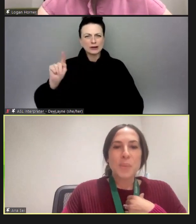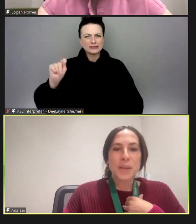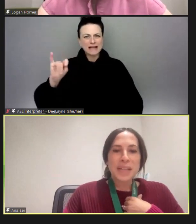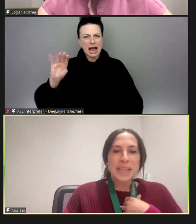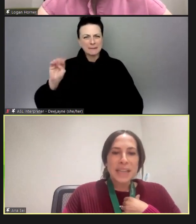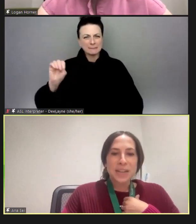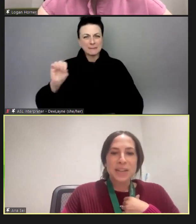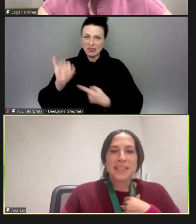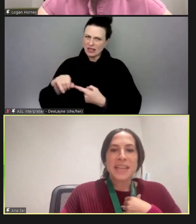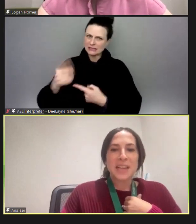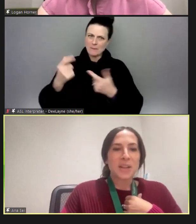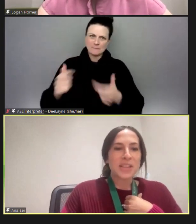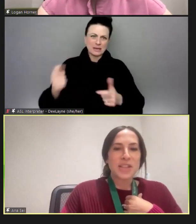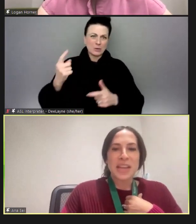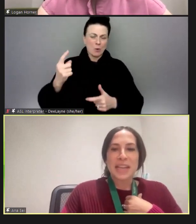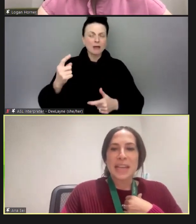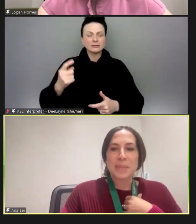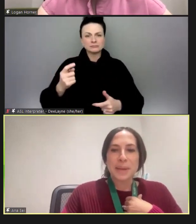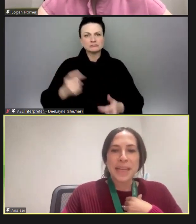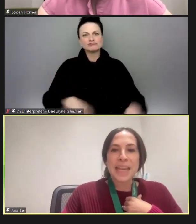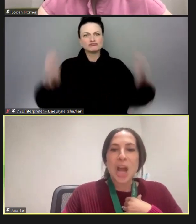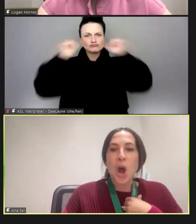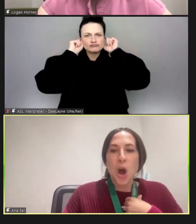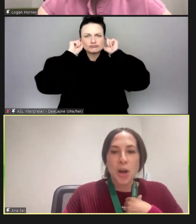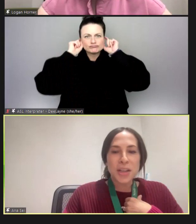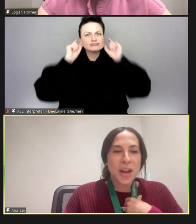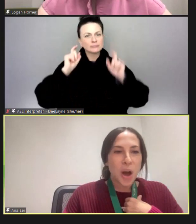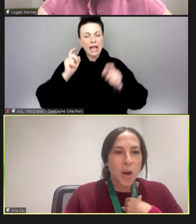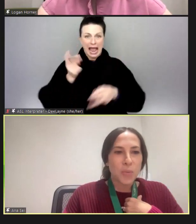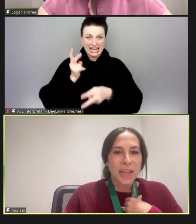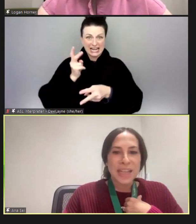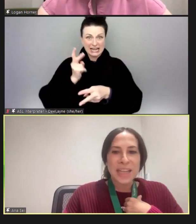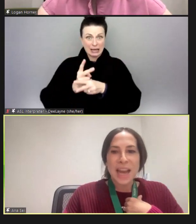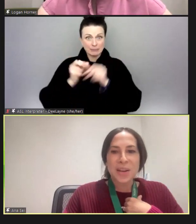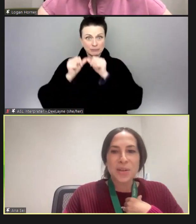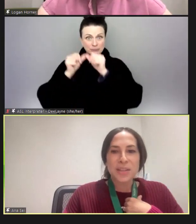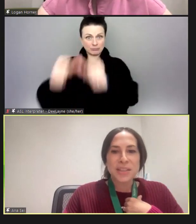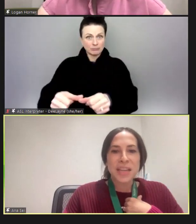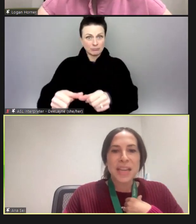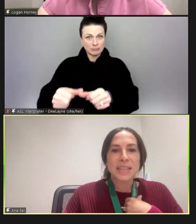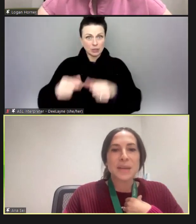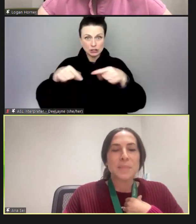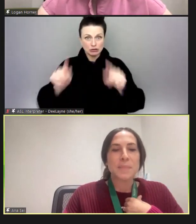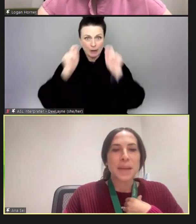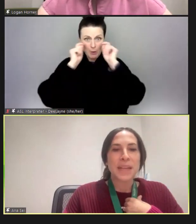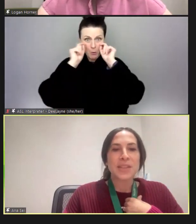putting the hearing technology and